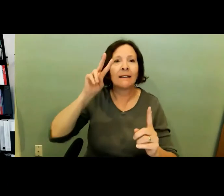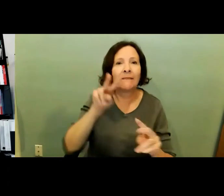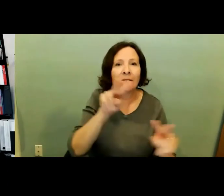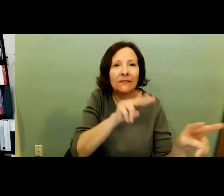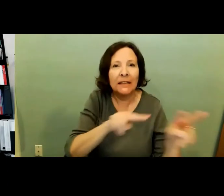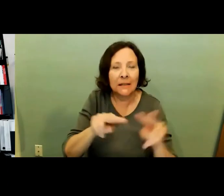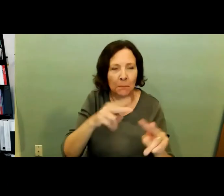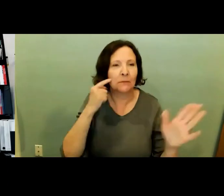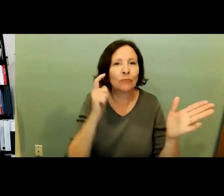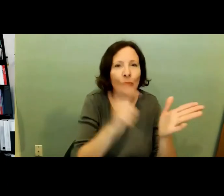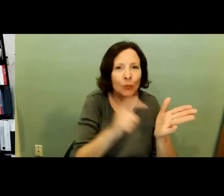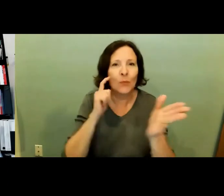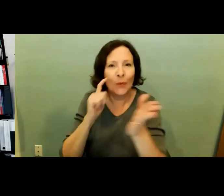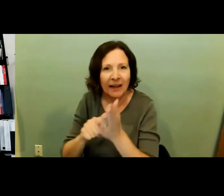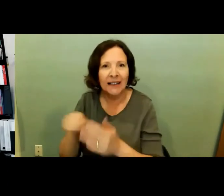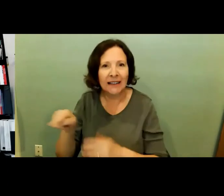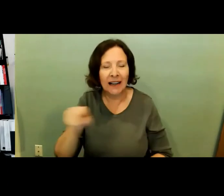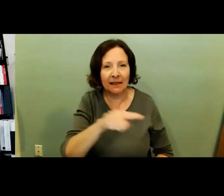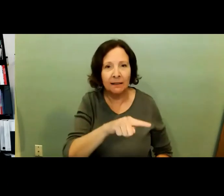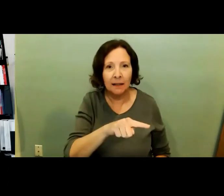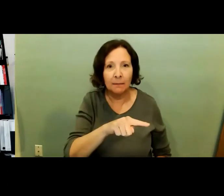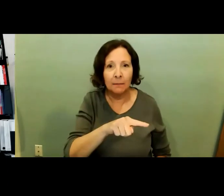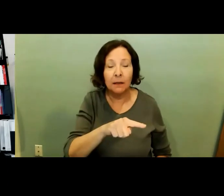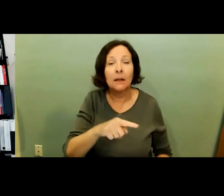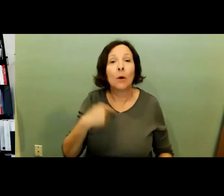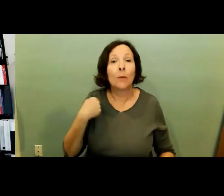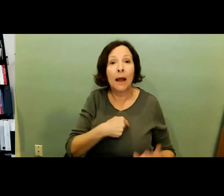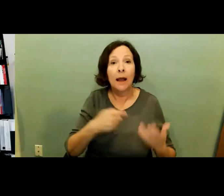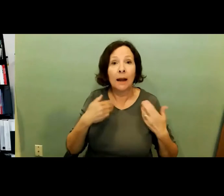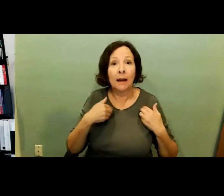expressed that in identity groups, except that white students that were in the majority.